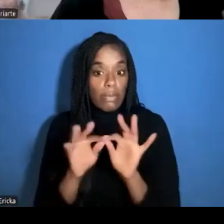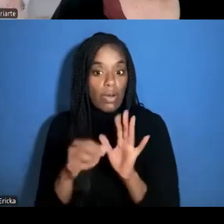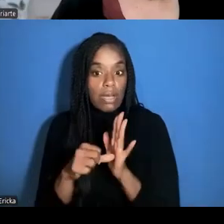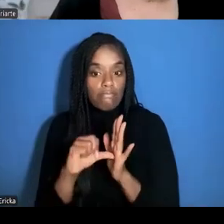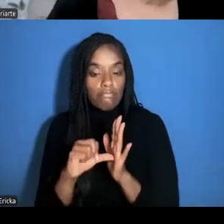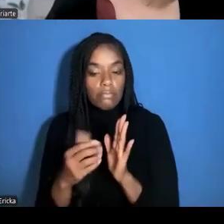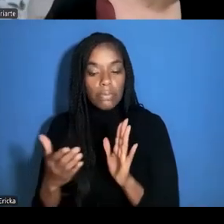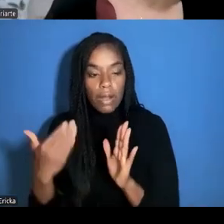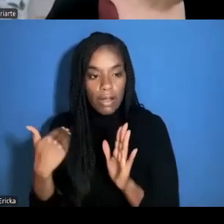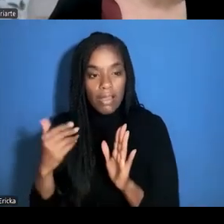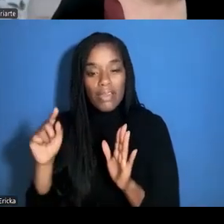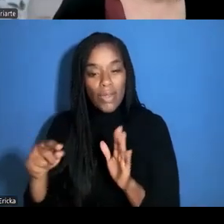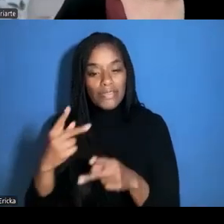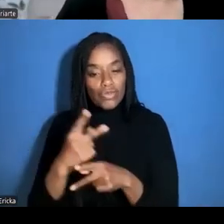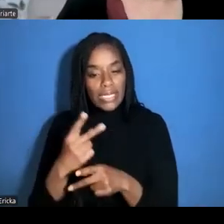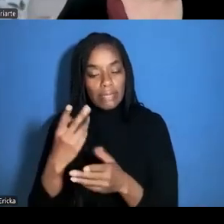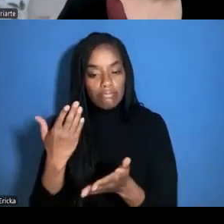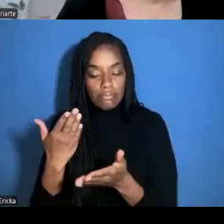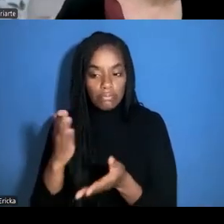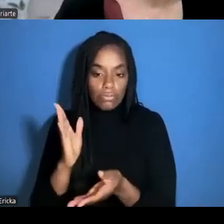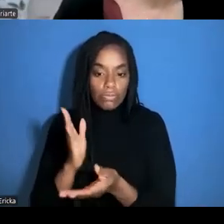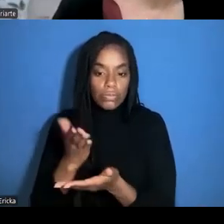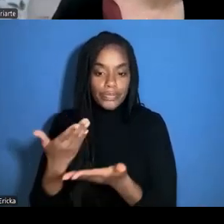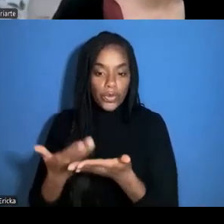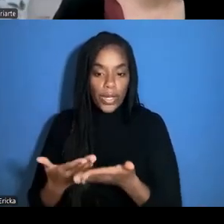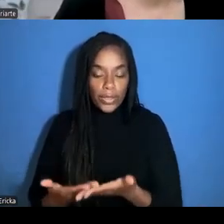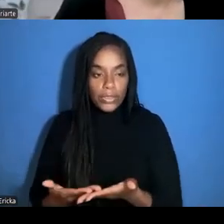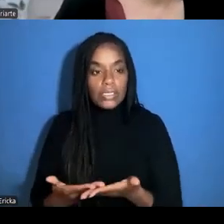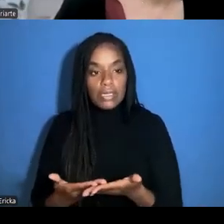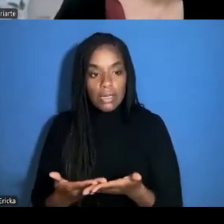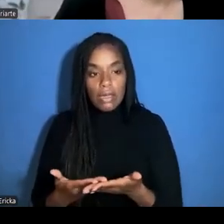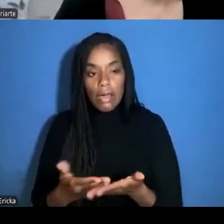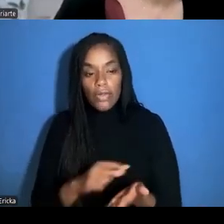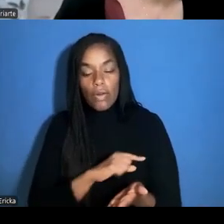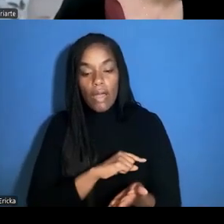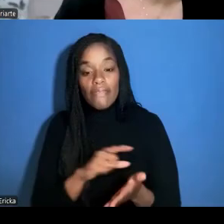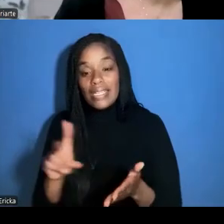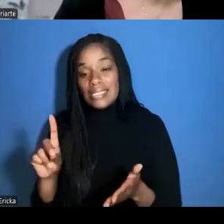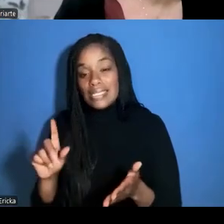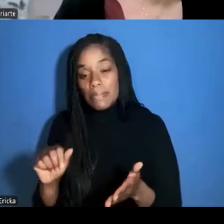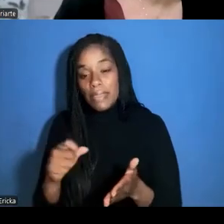You have to maintain records of your qualified disability expenses, because CalAble does not track or verify